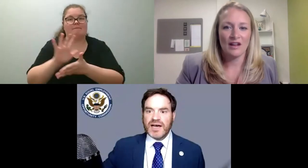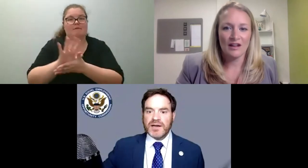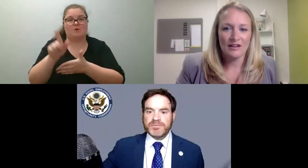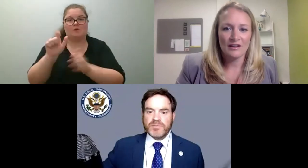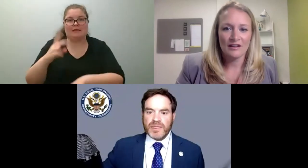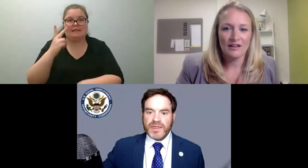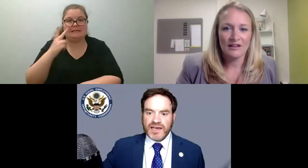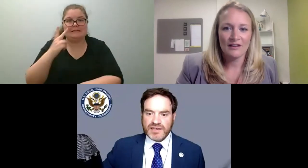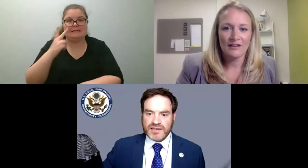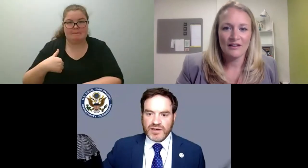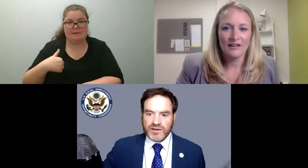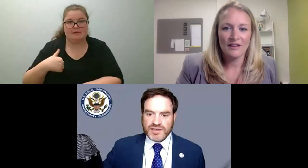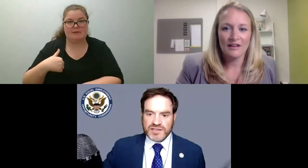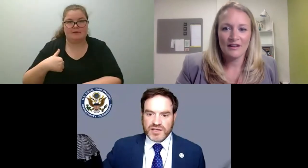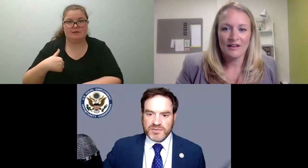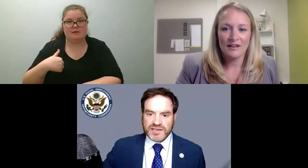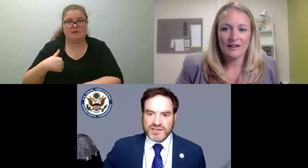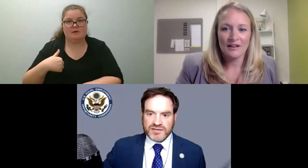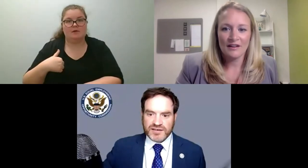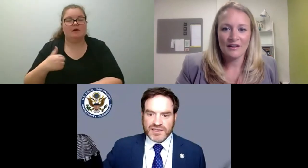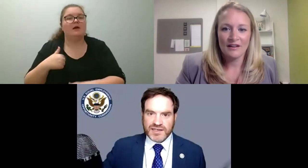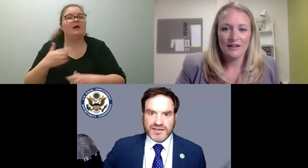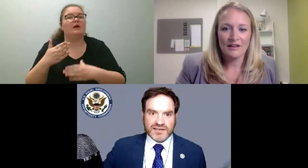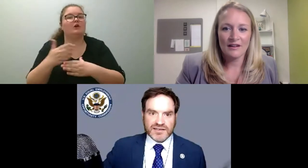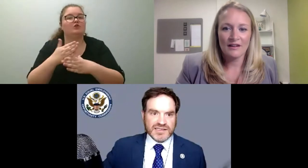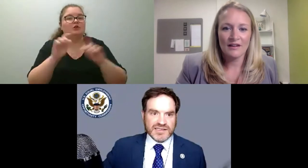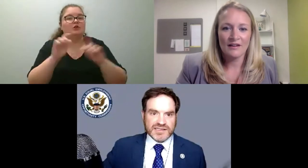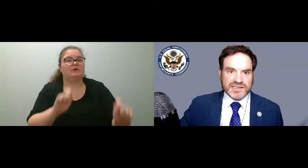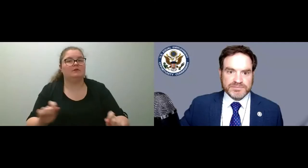and go ahead and share my screen here in just a second.